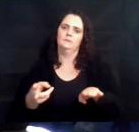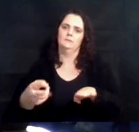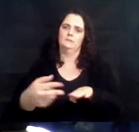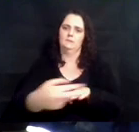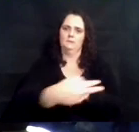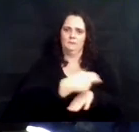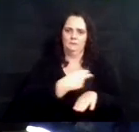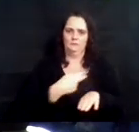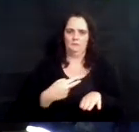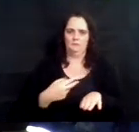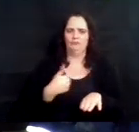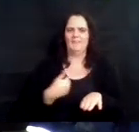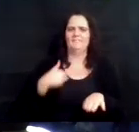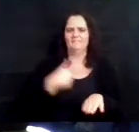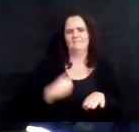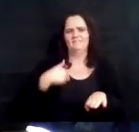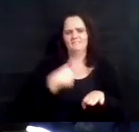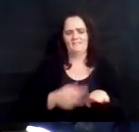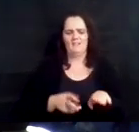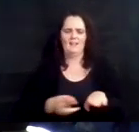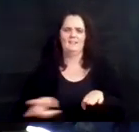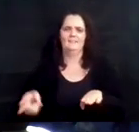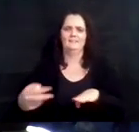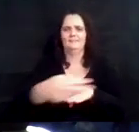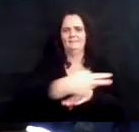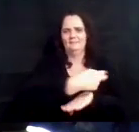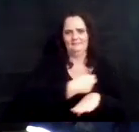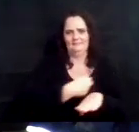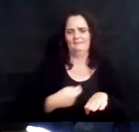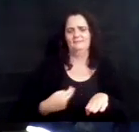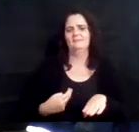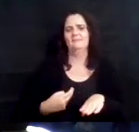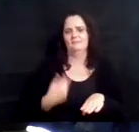I'm gonna cut fairly roughly so I can see all of my beautiful pencil